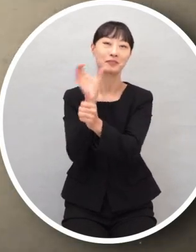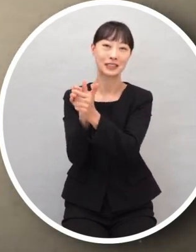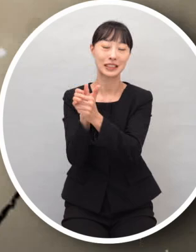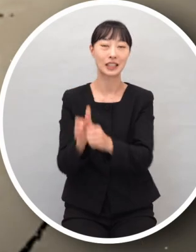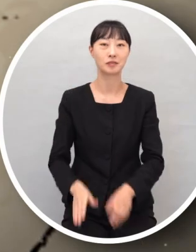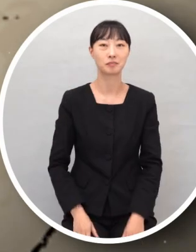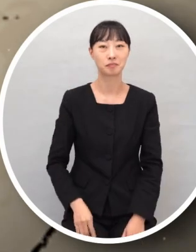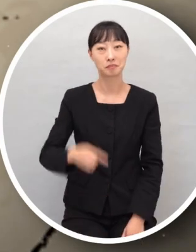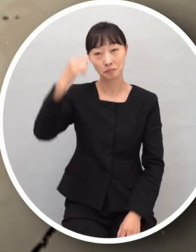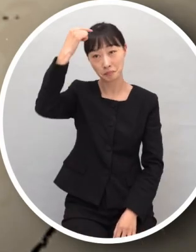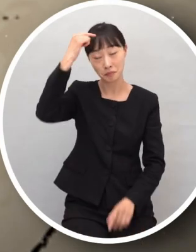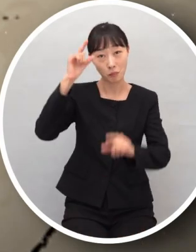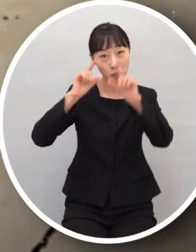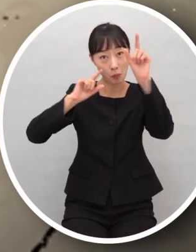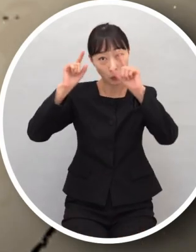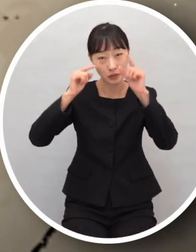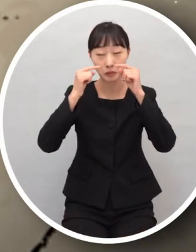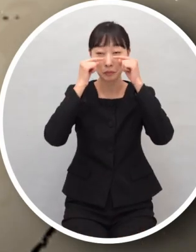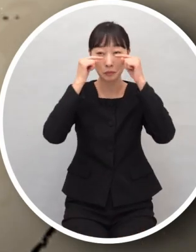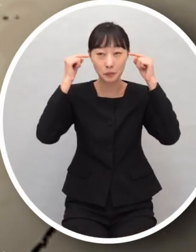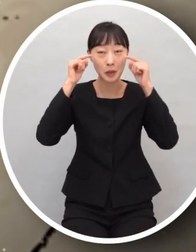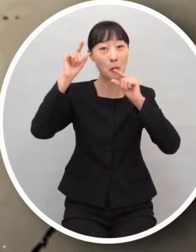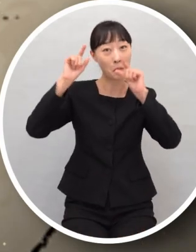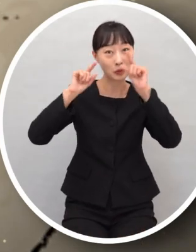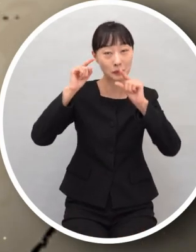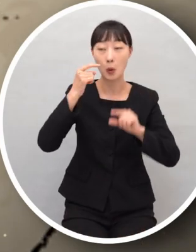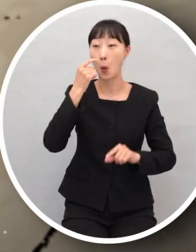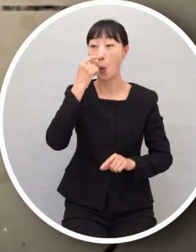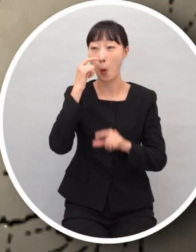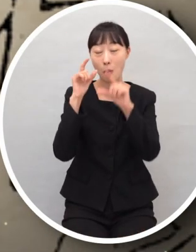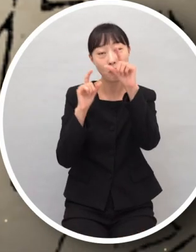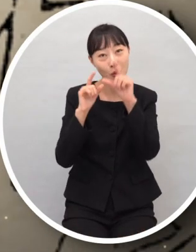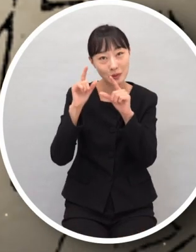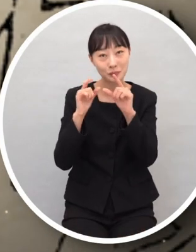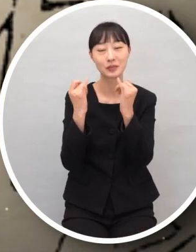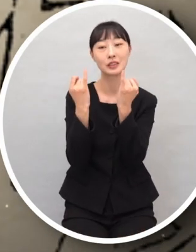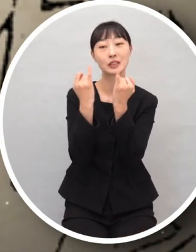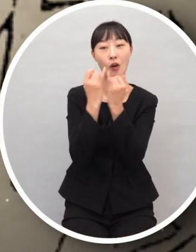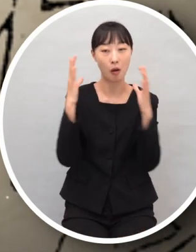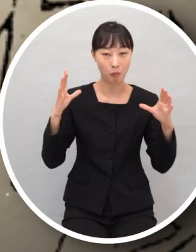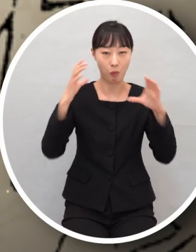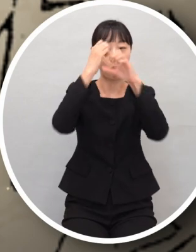Large foreheads, long, narrow eyes, hooked noses, women with their hair in a bun …